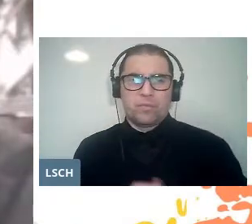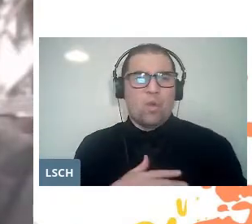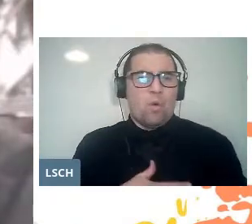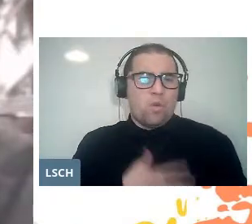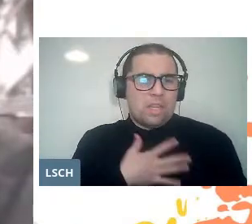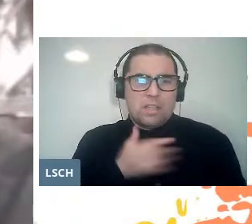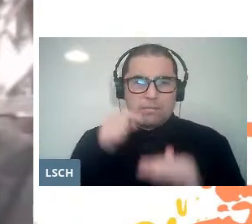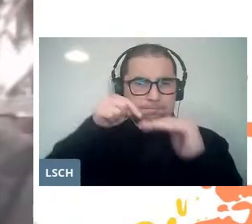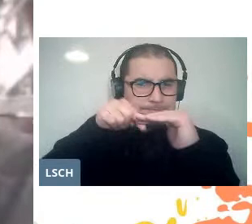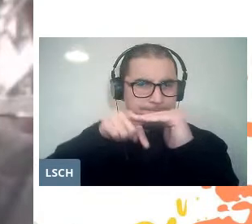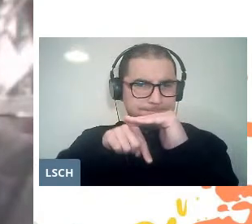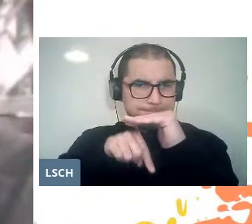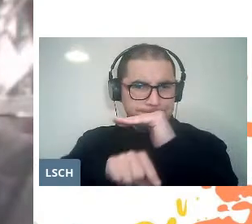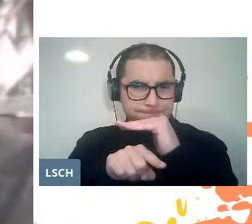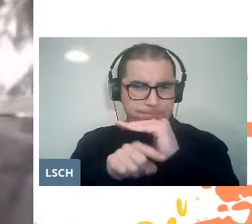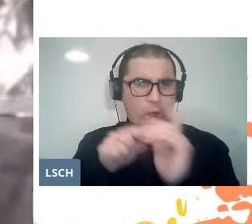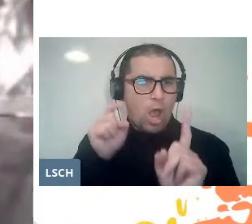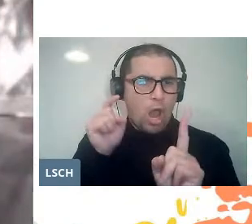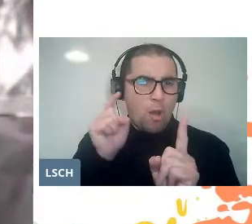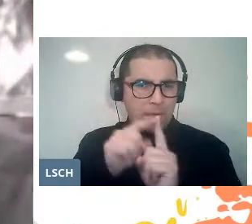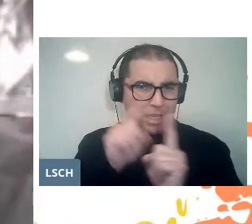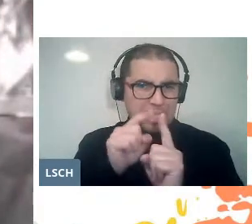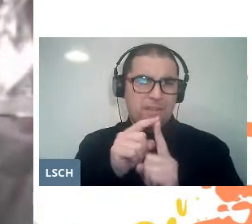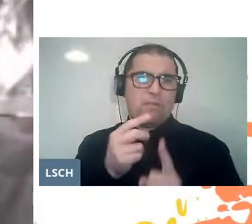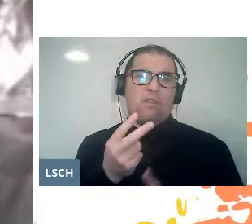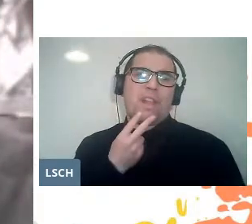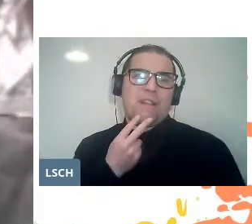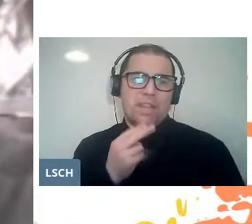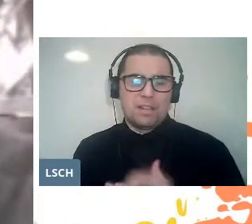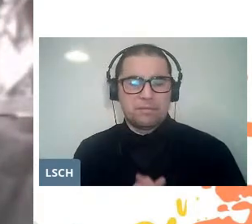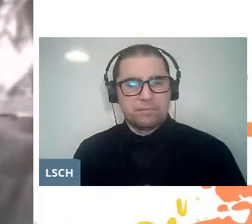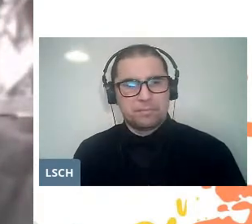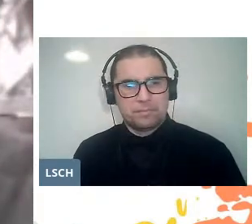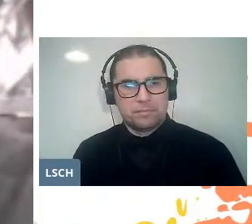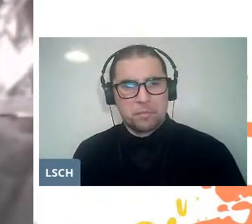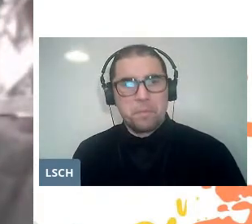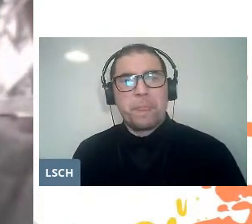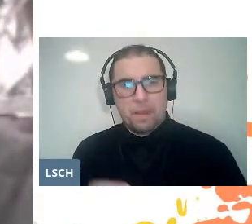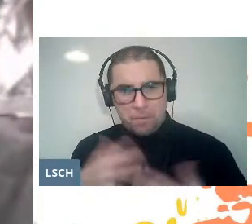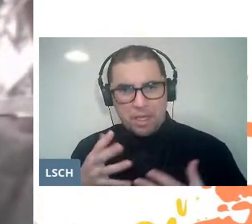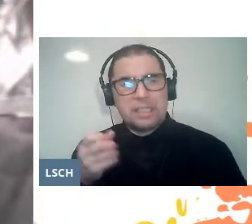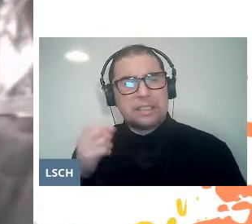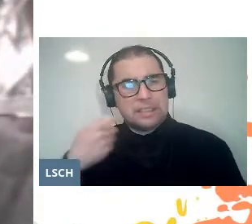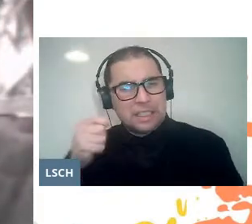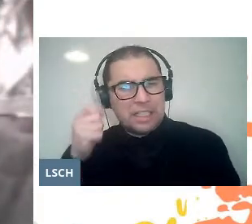the very purpose of existence, and to better understand the destiny